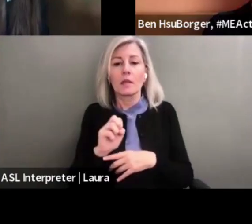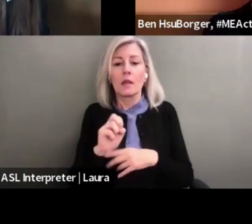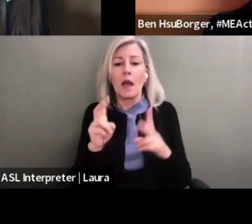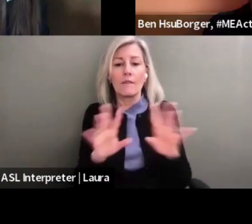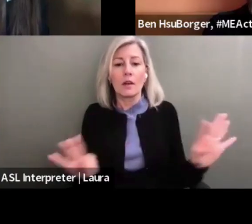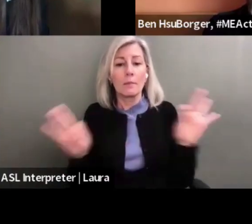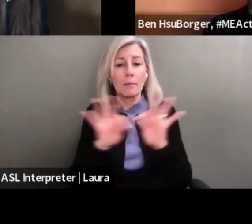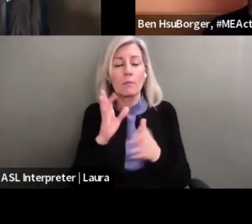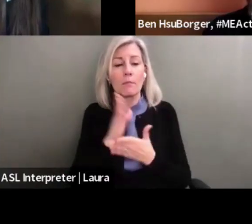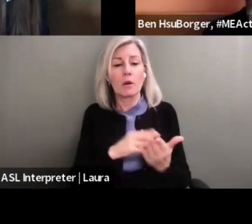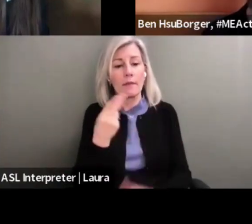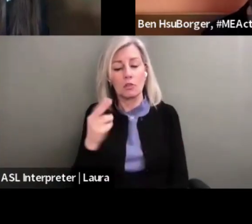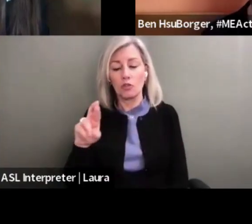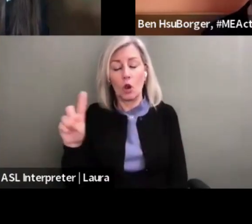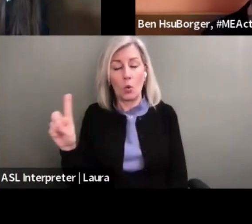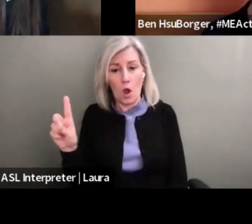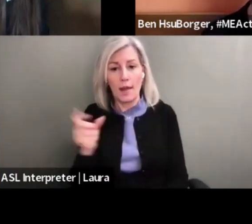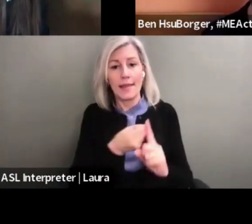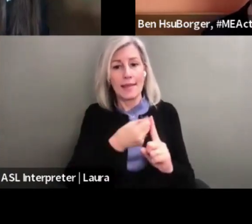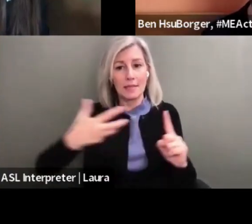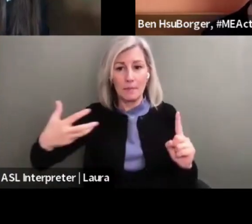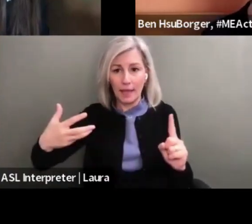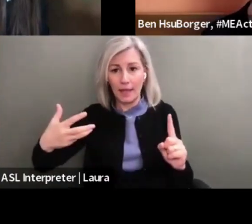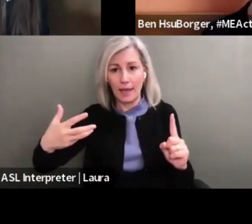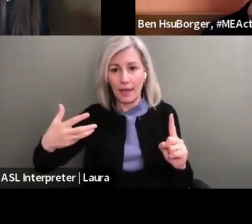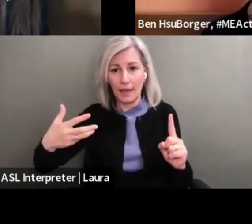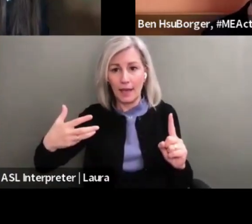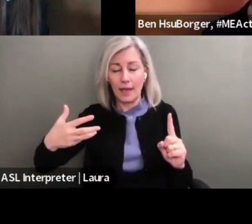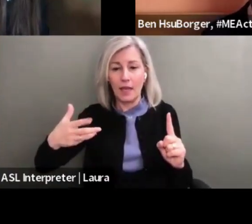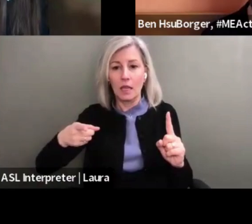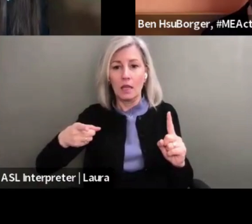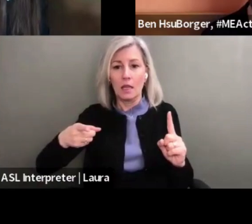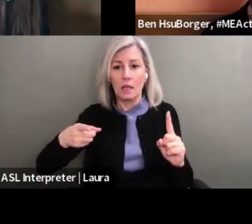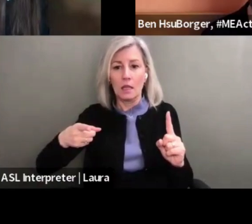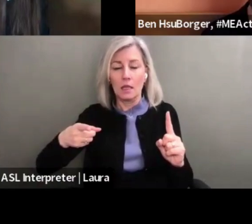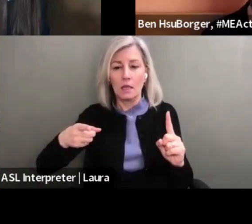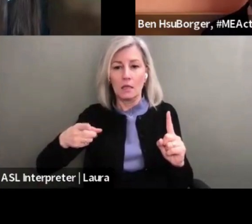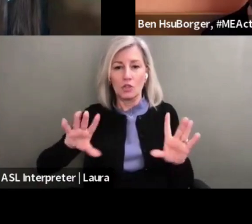from both sides of the aisle. Finally, we are excited that H.R. 1 provides the potential